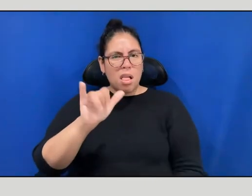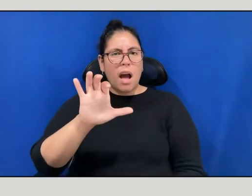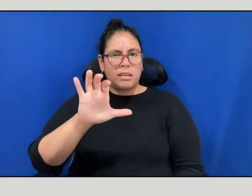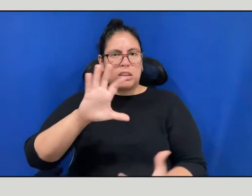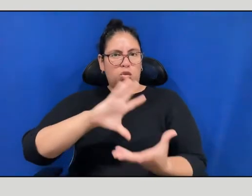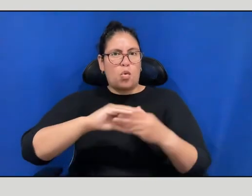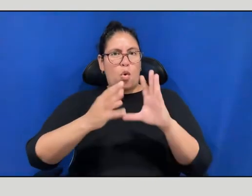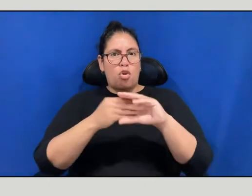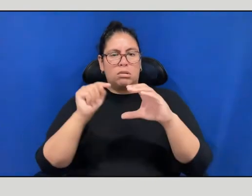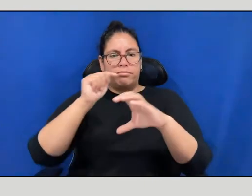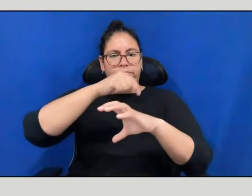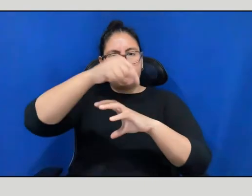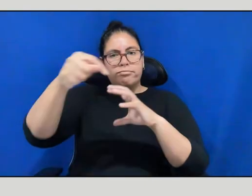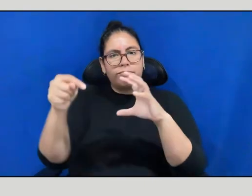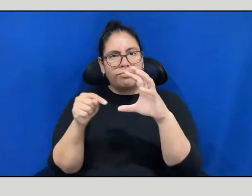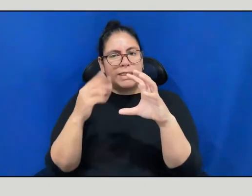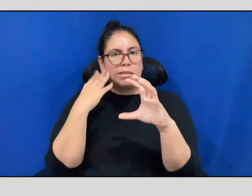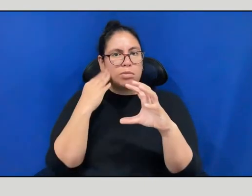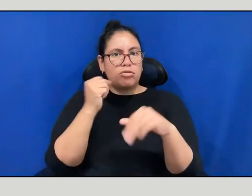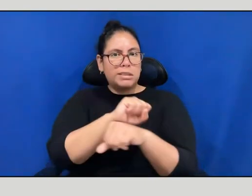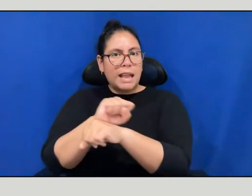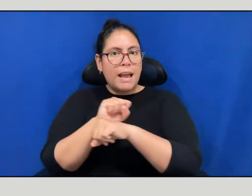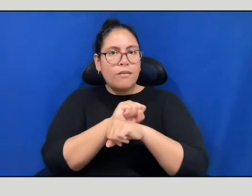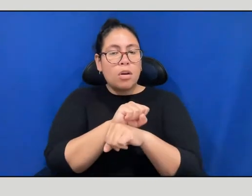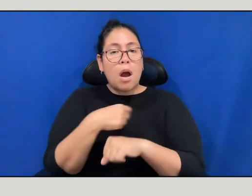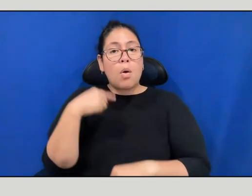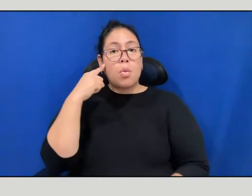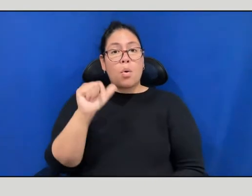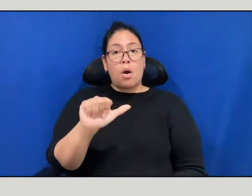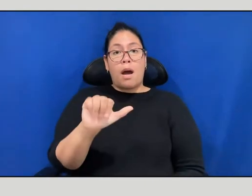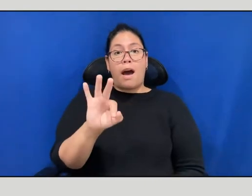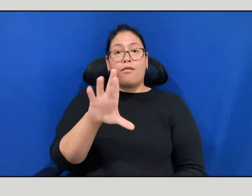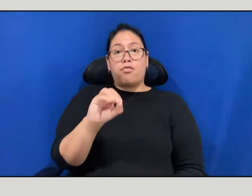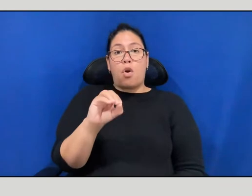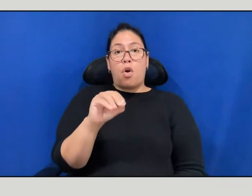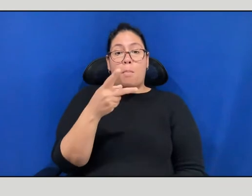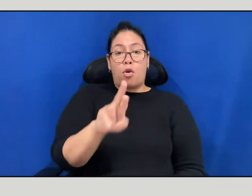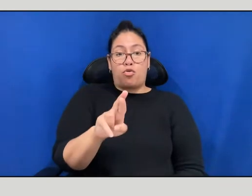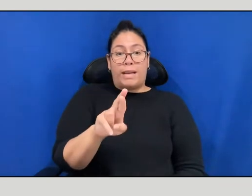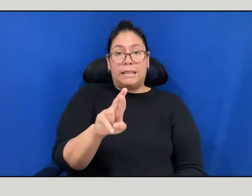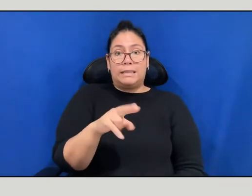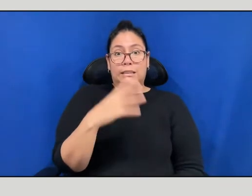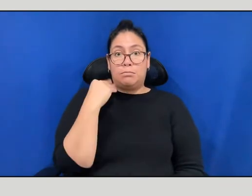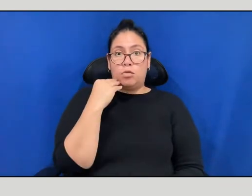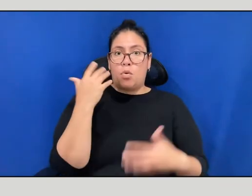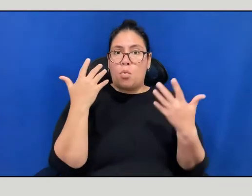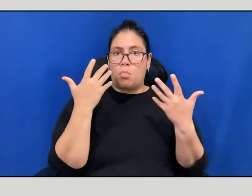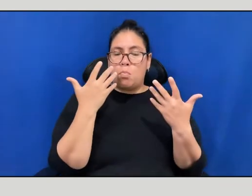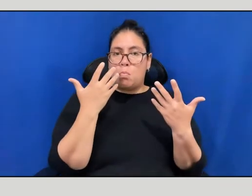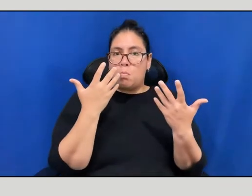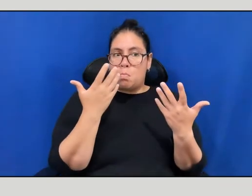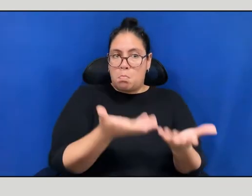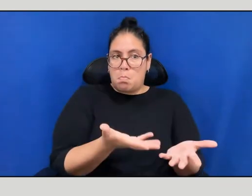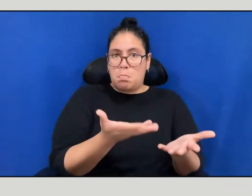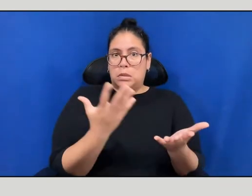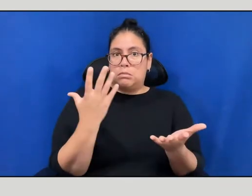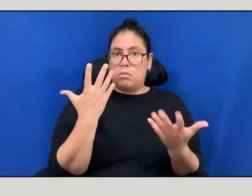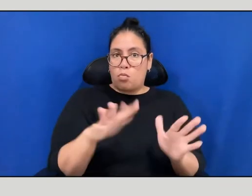that Afro Puerto Rican experience was there represented. Afro Puerto Rican experience was there sharing